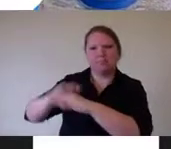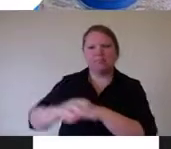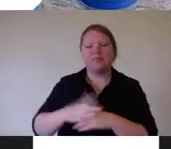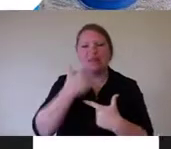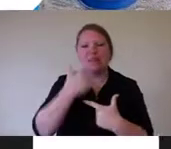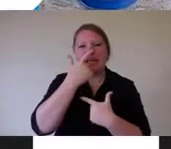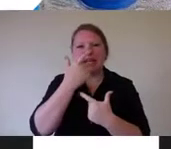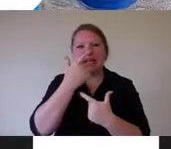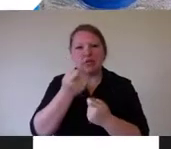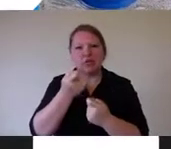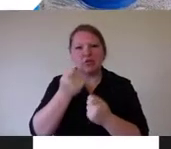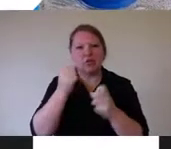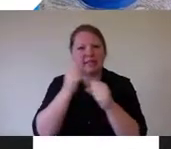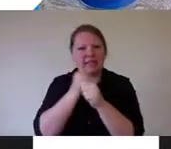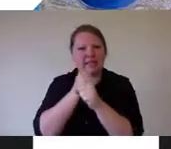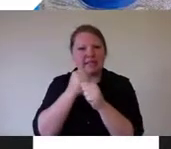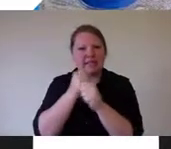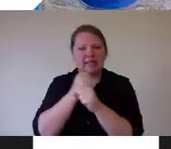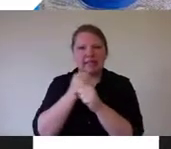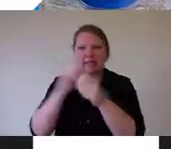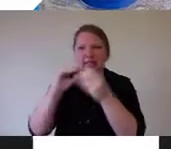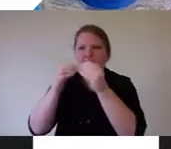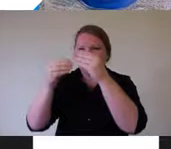if you go to AccessiByeBye.org